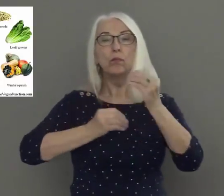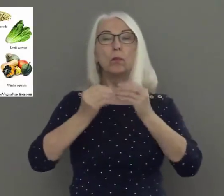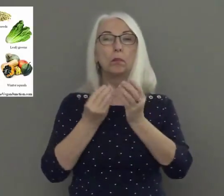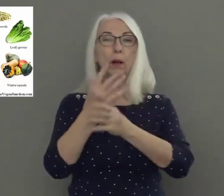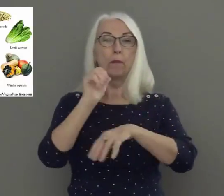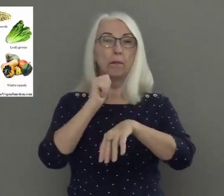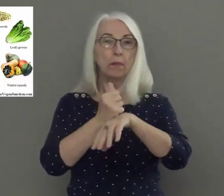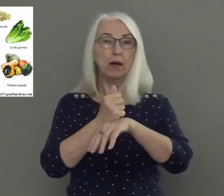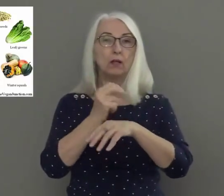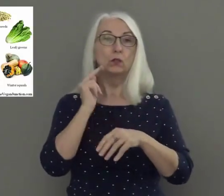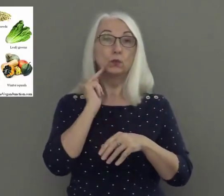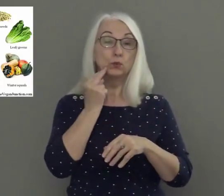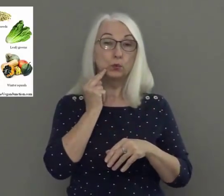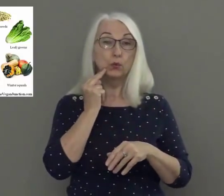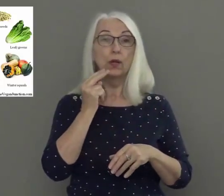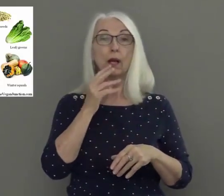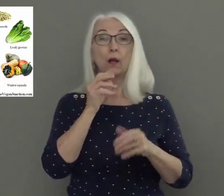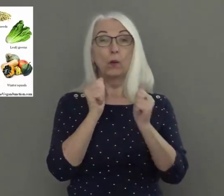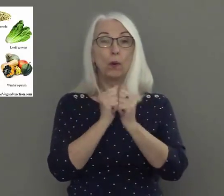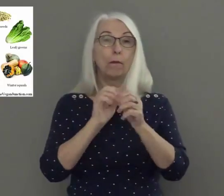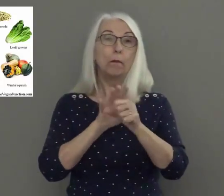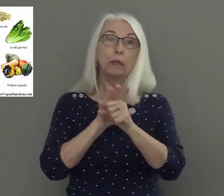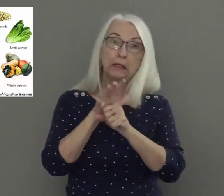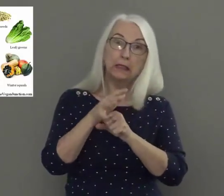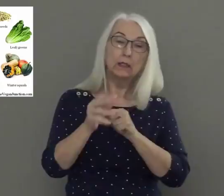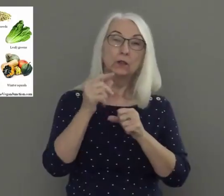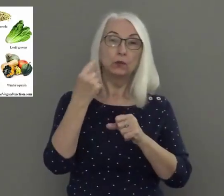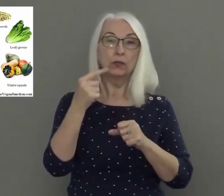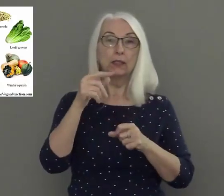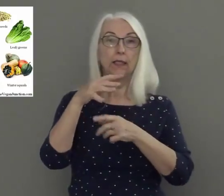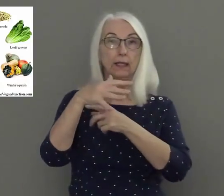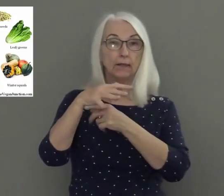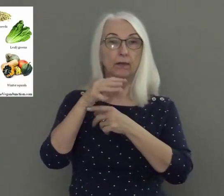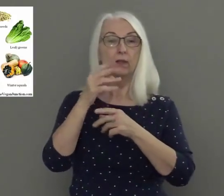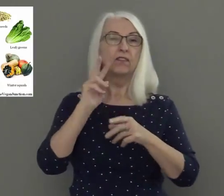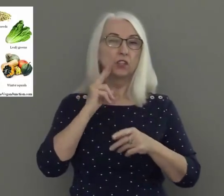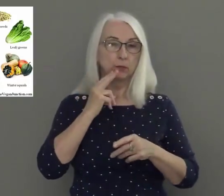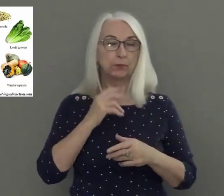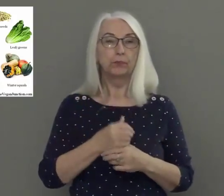plant based nutrition with plenty of green leafy vegetables.